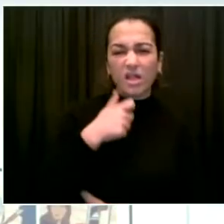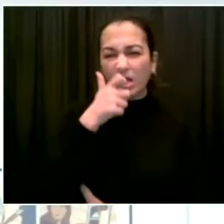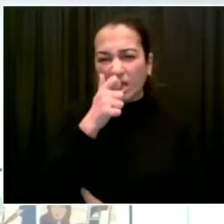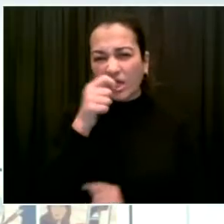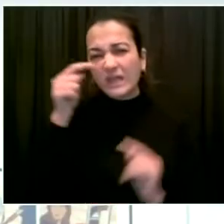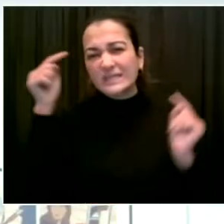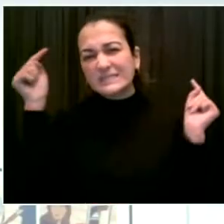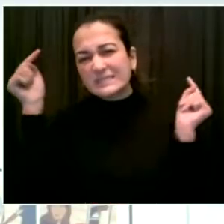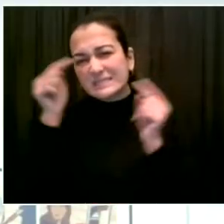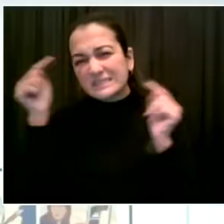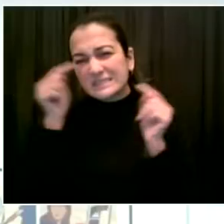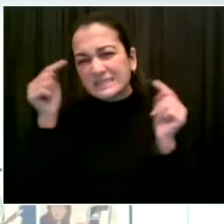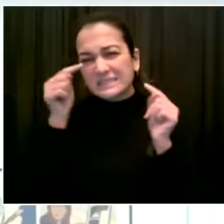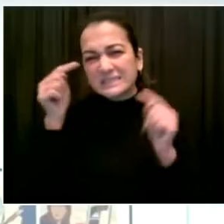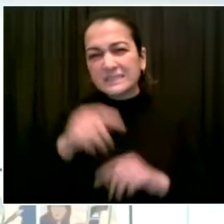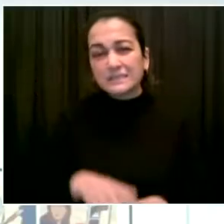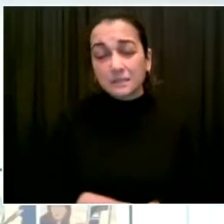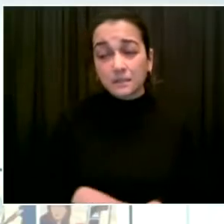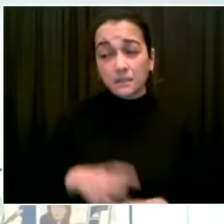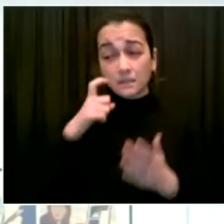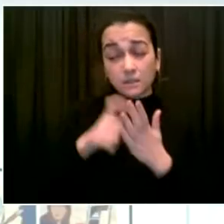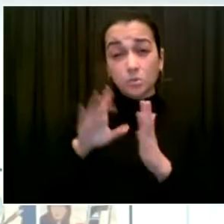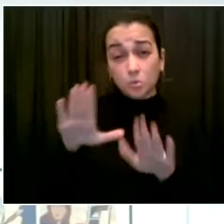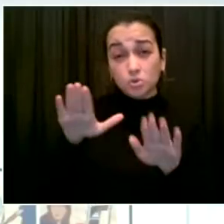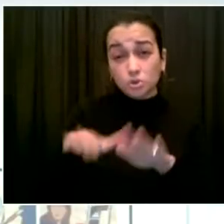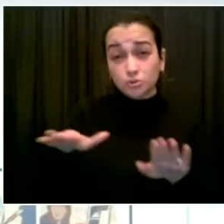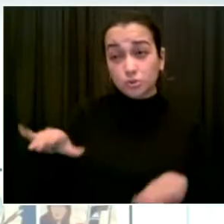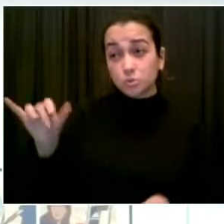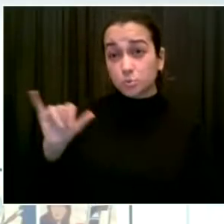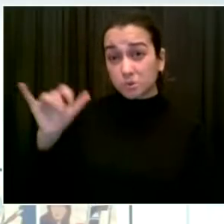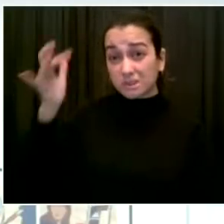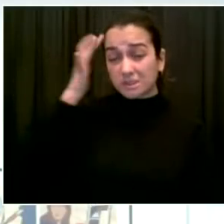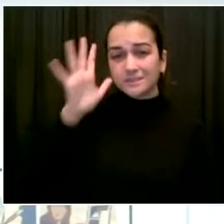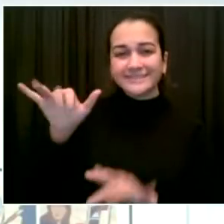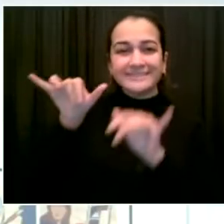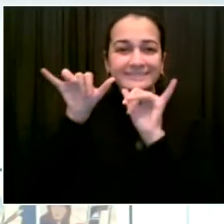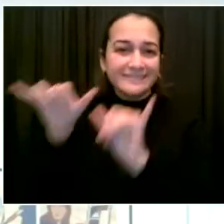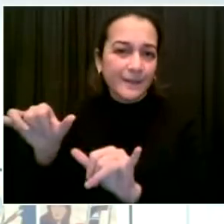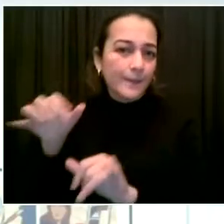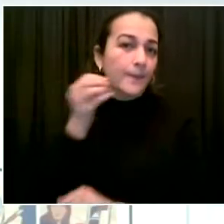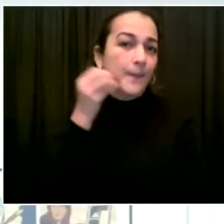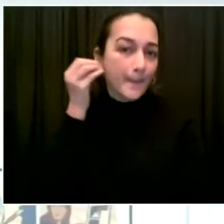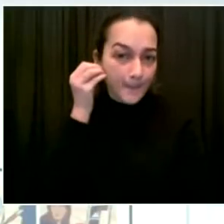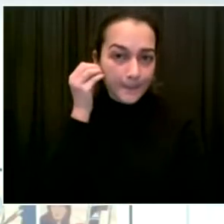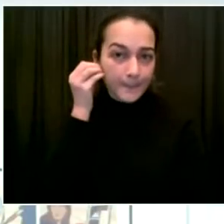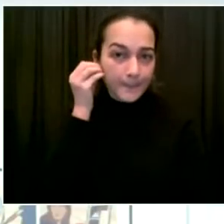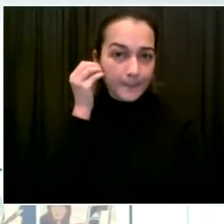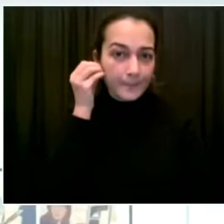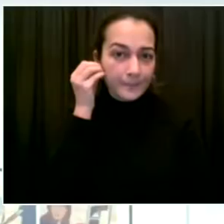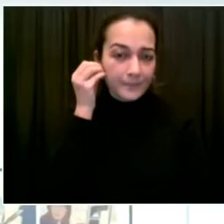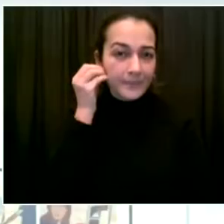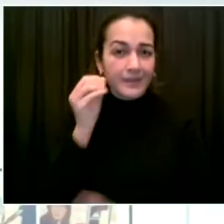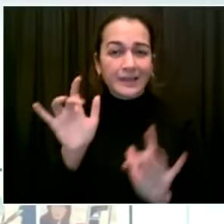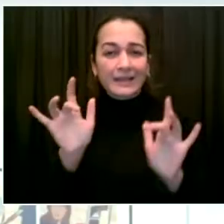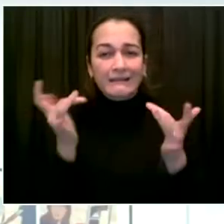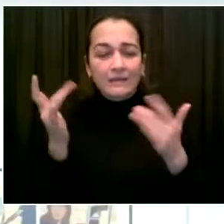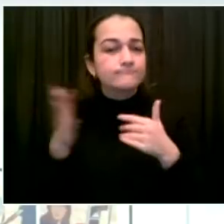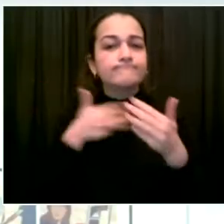ANYONE WHO IS FEELING ILL, PARENTS, IF YOUR CHILD IS FEELING